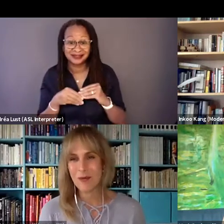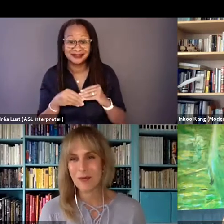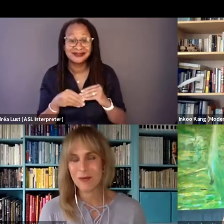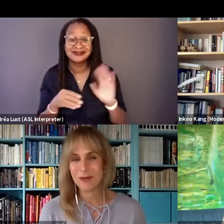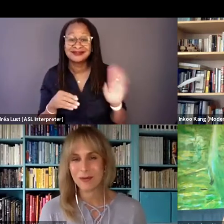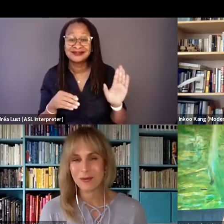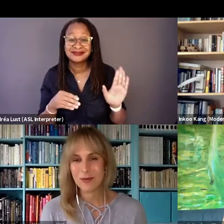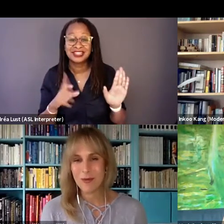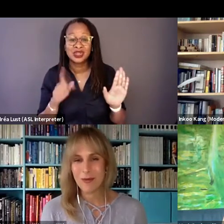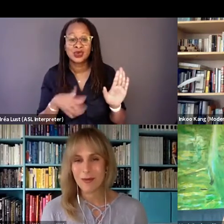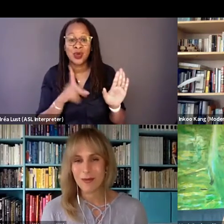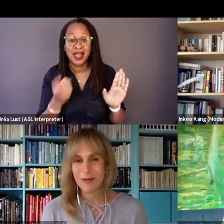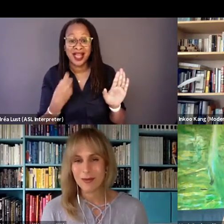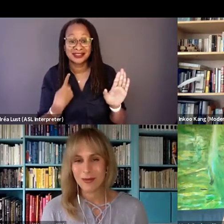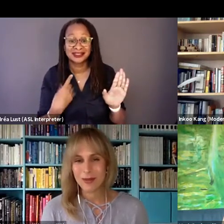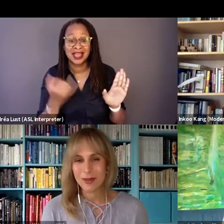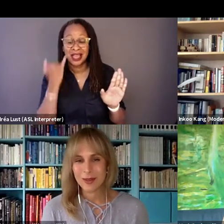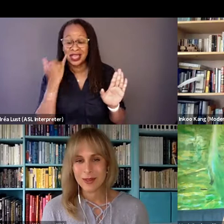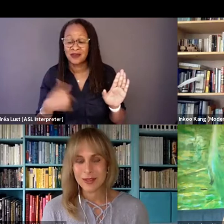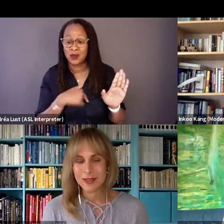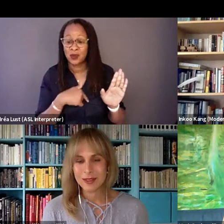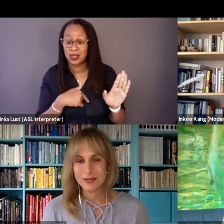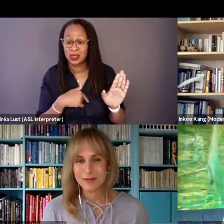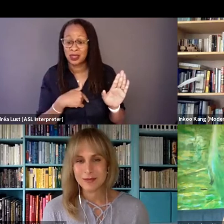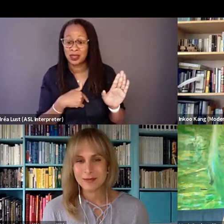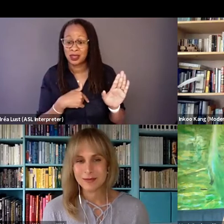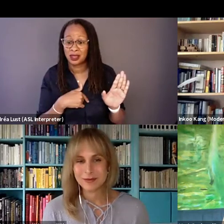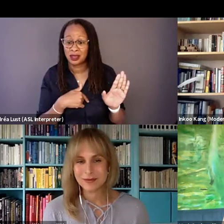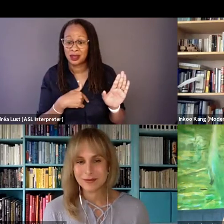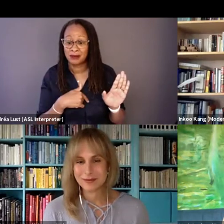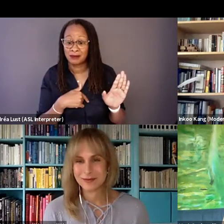you asked if we were obsessed with shysters or whatever.